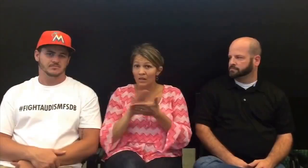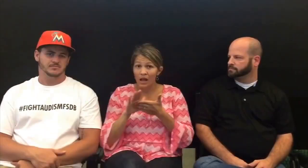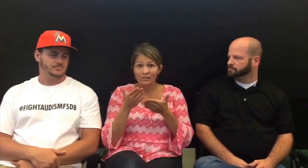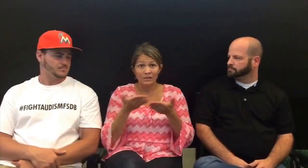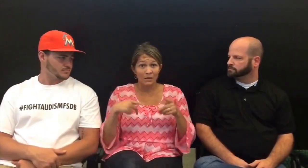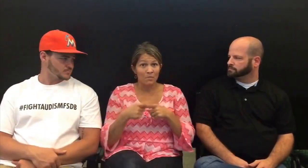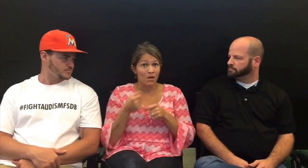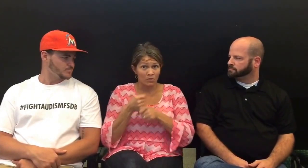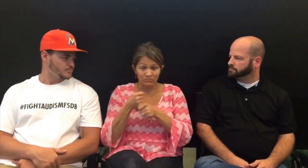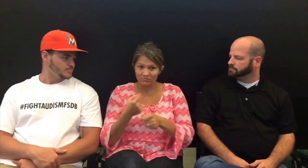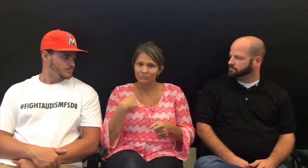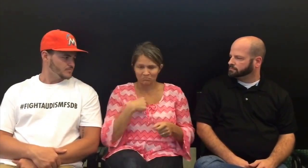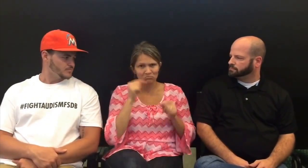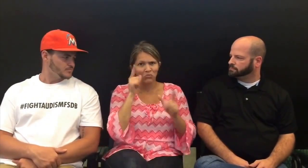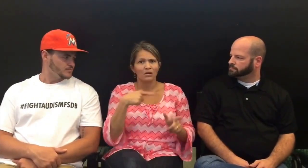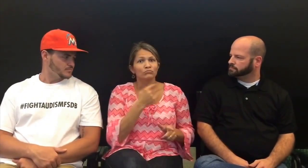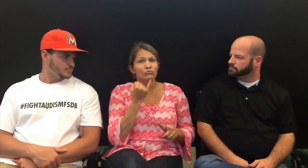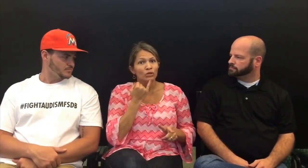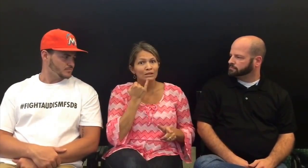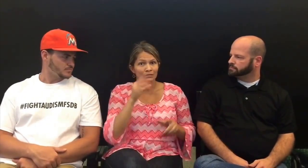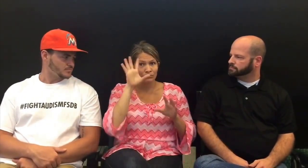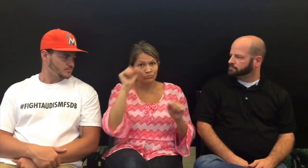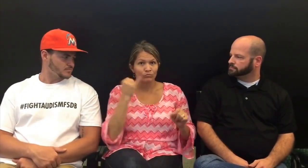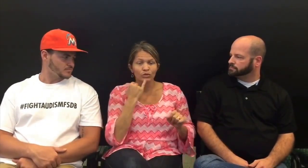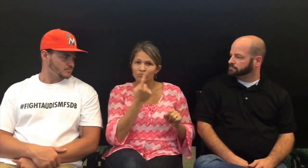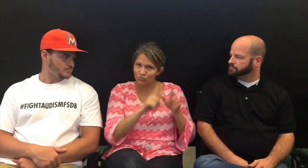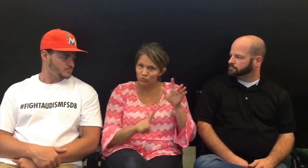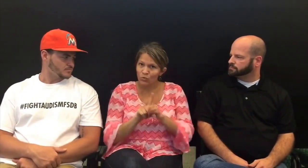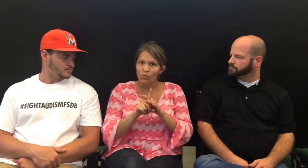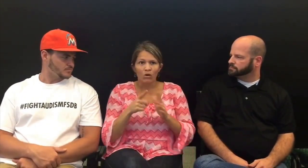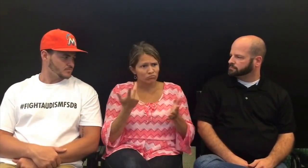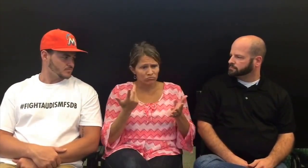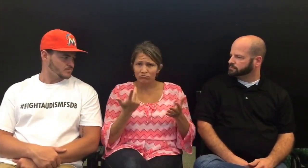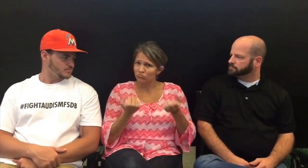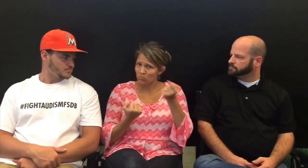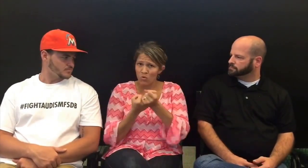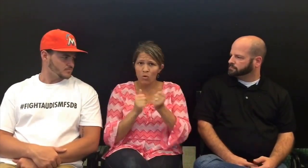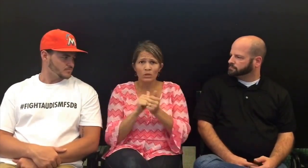One nice thing about the protest — I was surprised that Dr. Prickett showed up at our protest.